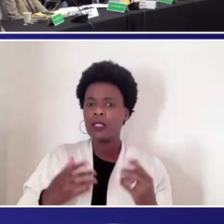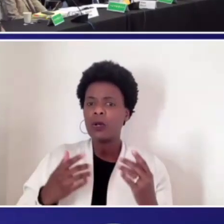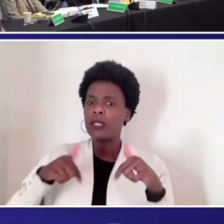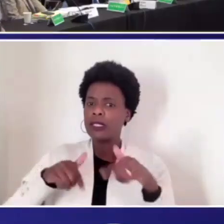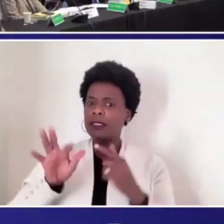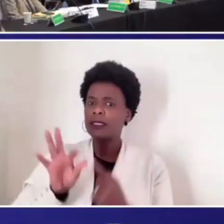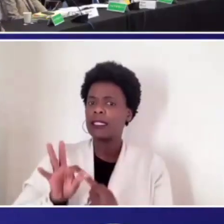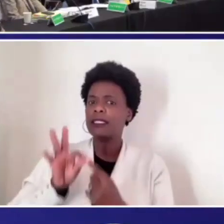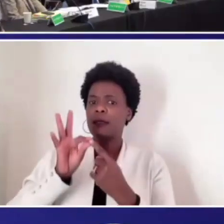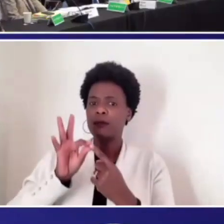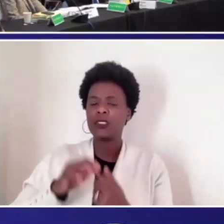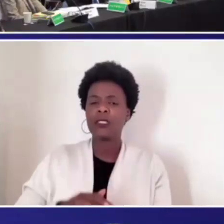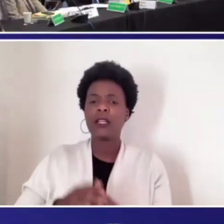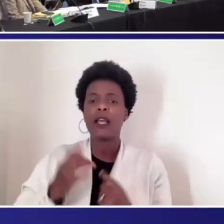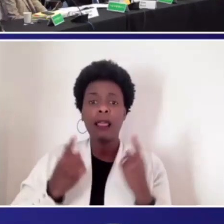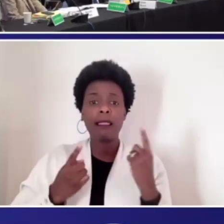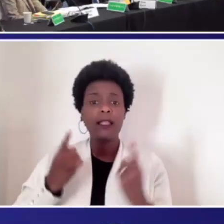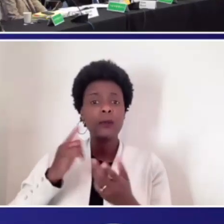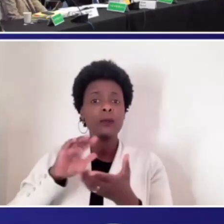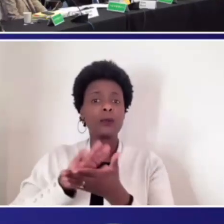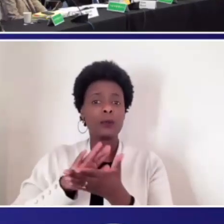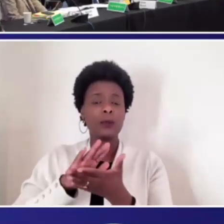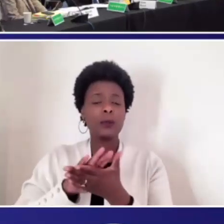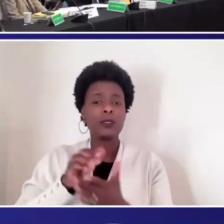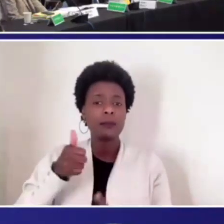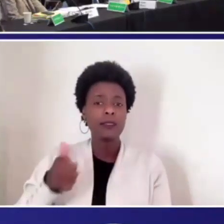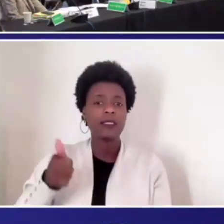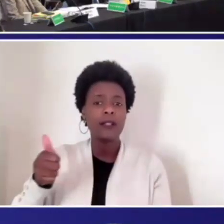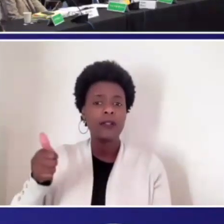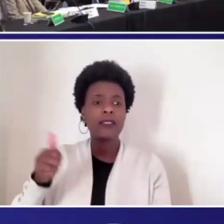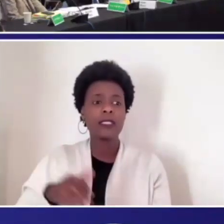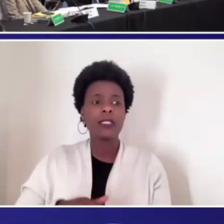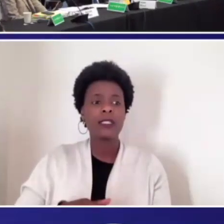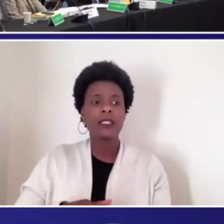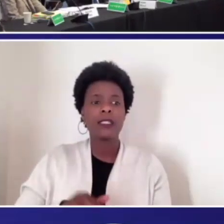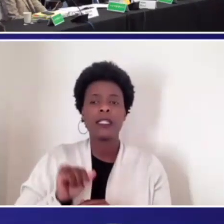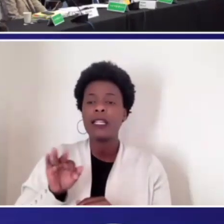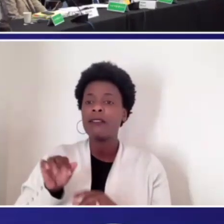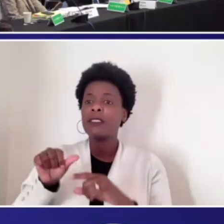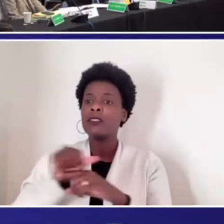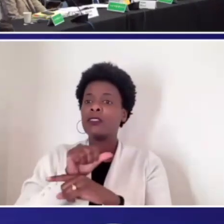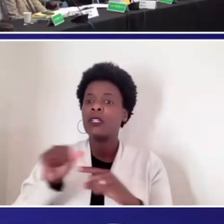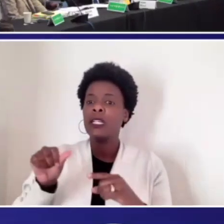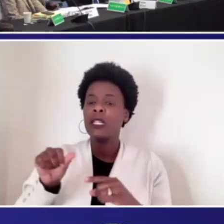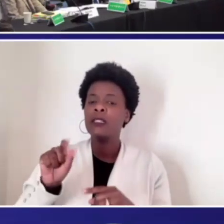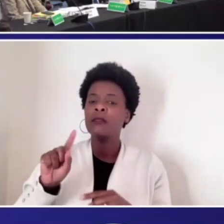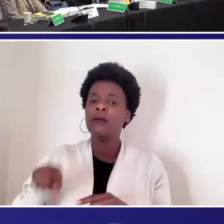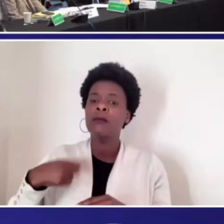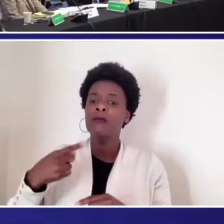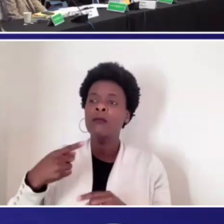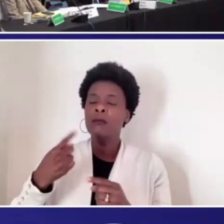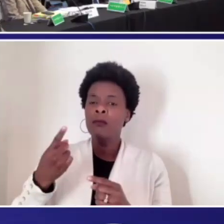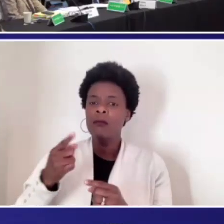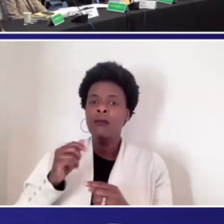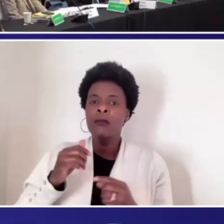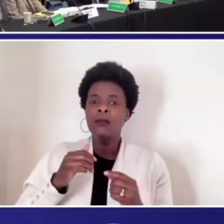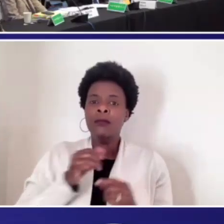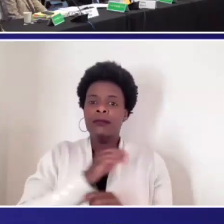and I think that the school, if the school is just training clinical researchers, which Andy says doesn't really